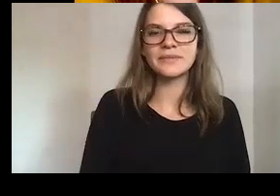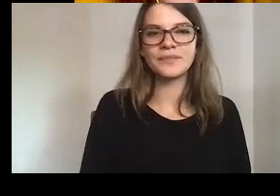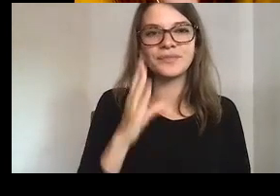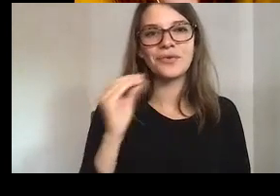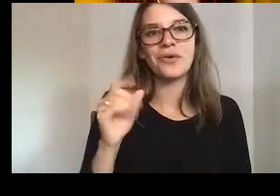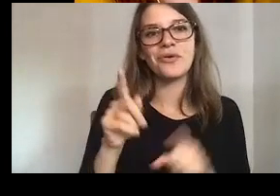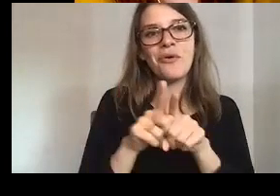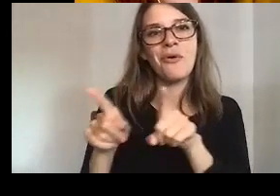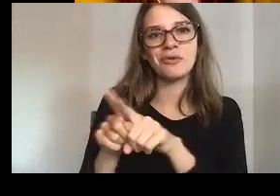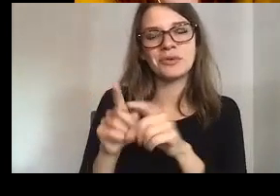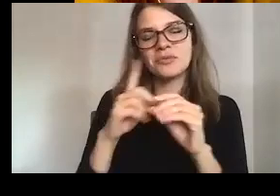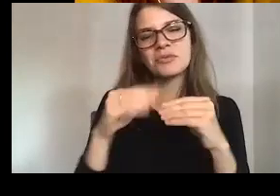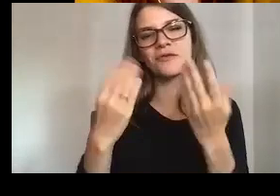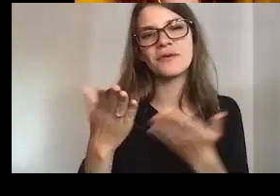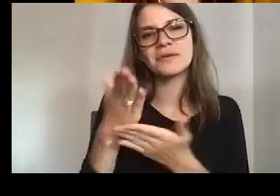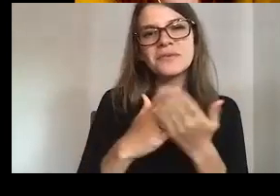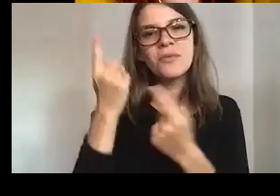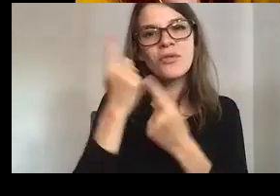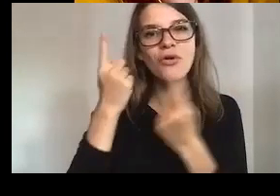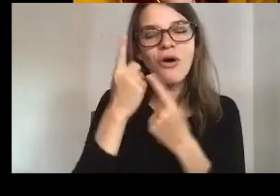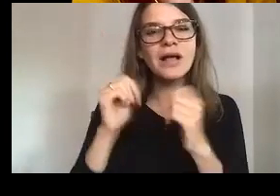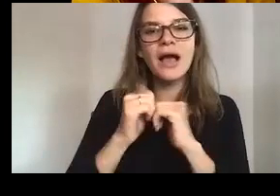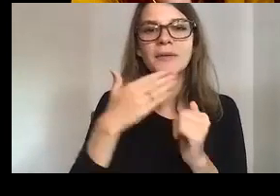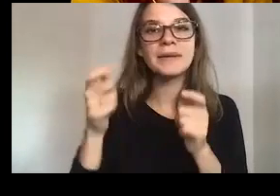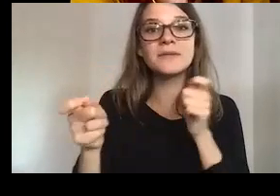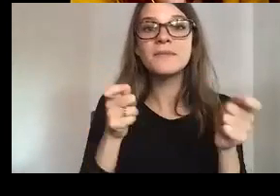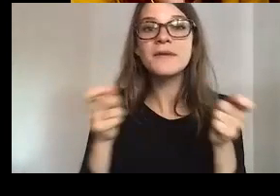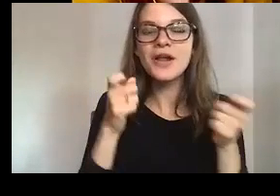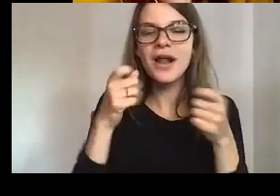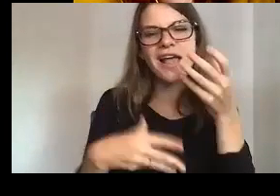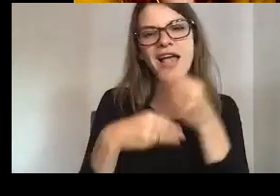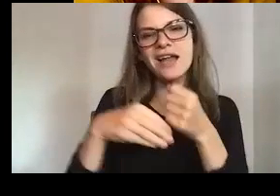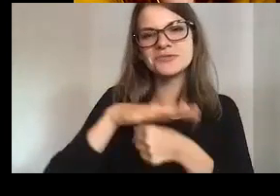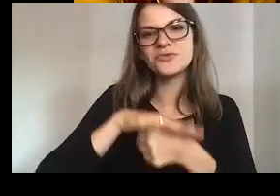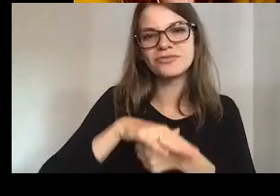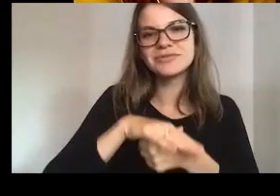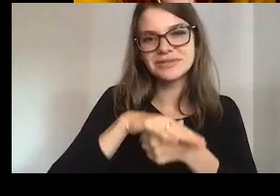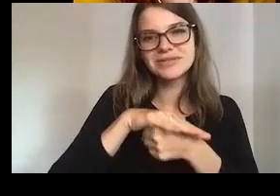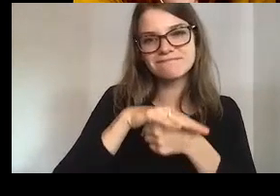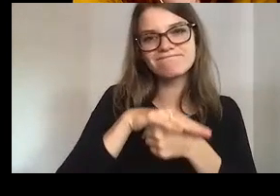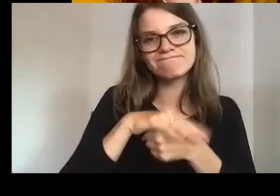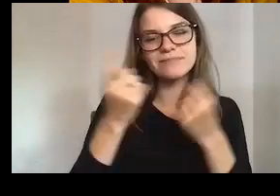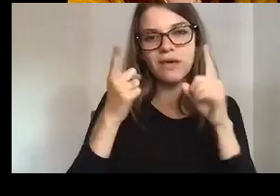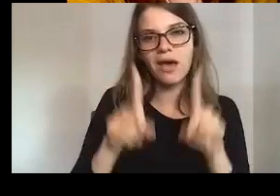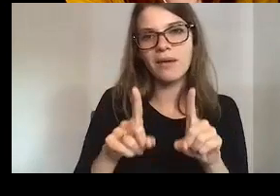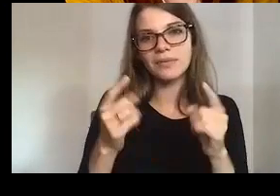some thoughts about how to help manage some of the added stress that is happening in our world today